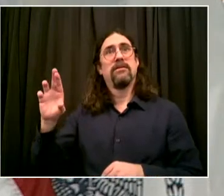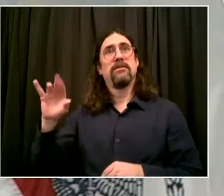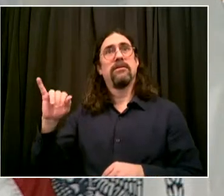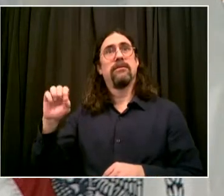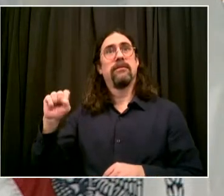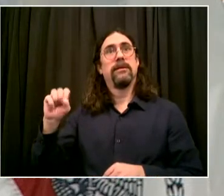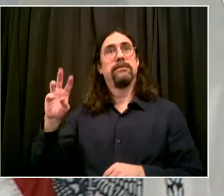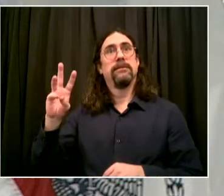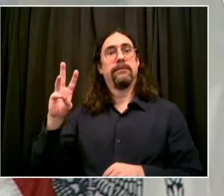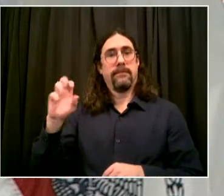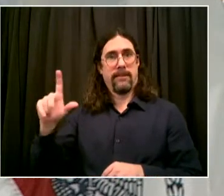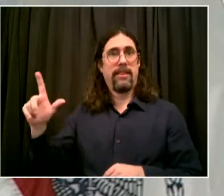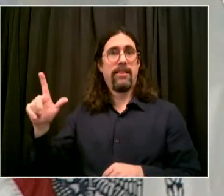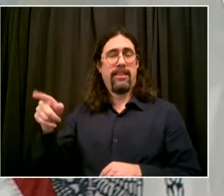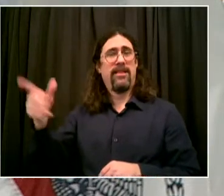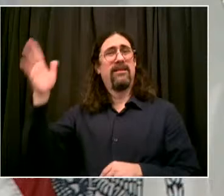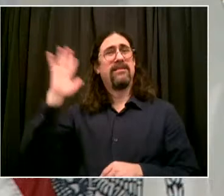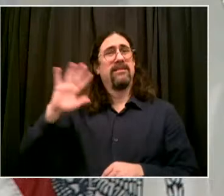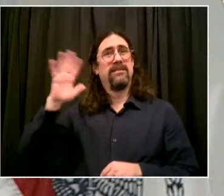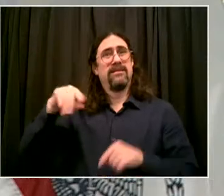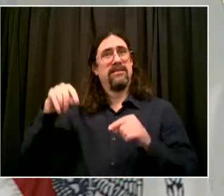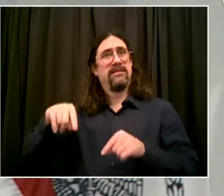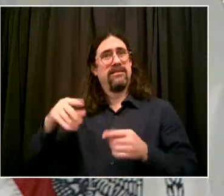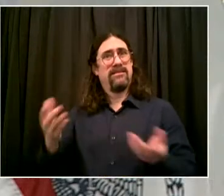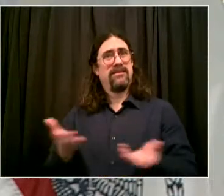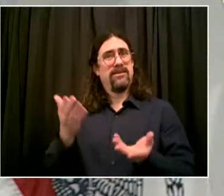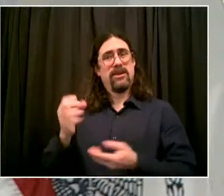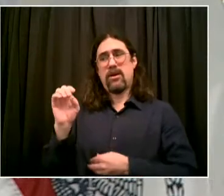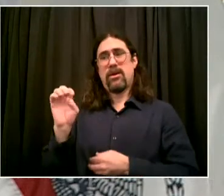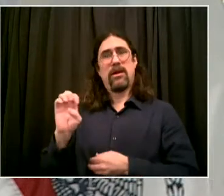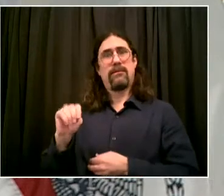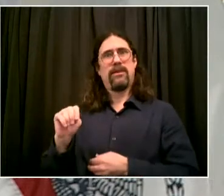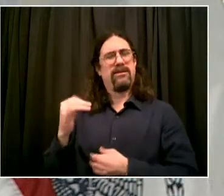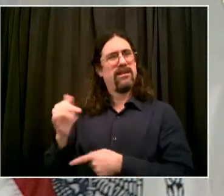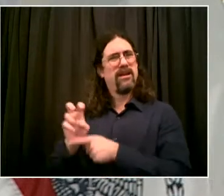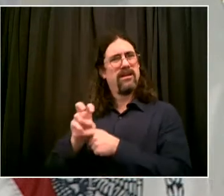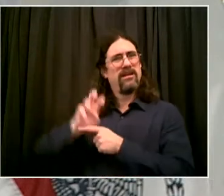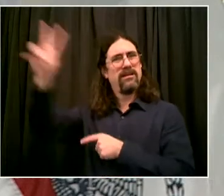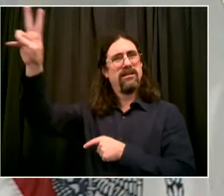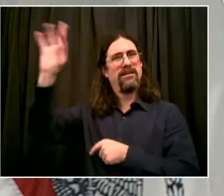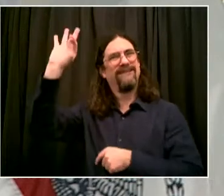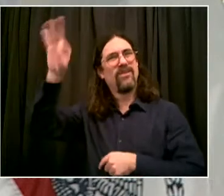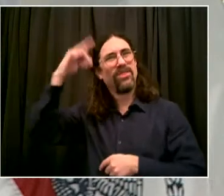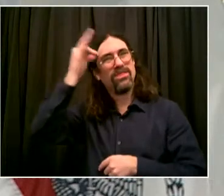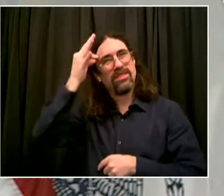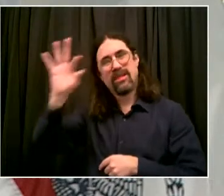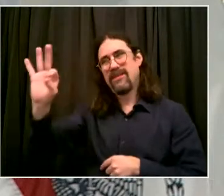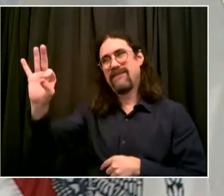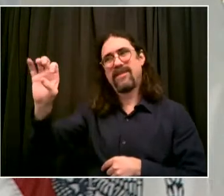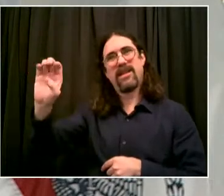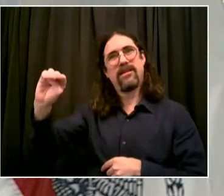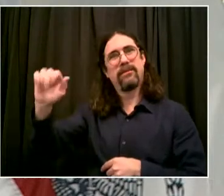ADMINISTRATOR II S ALSO GOING TTO BE E IIN A SIPOTION TO HELP US A LOT IT MAKES ME VERY PROUD. POLLY AND I SPOKE PARTICULARARLY